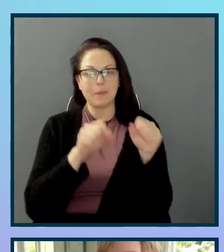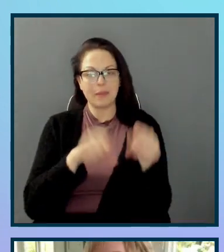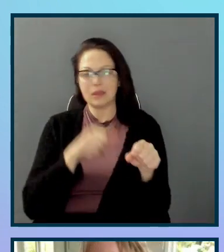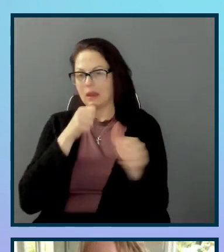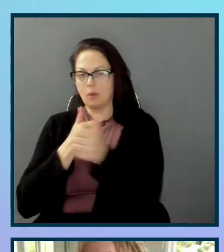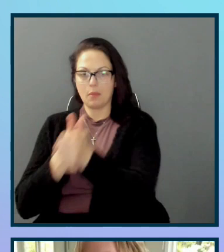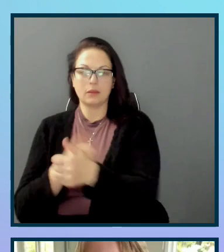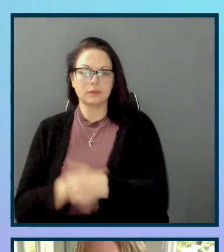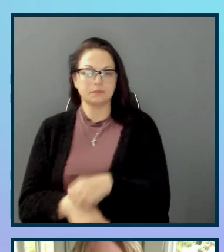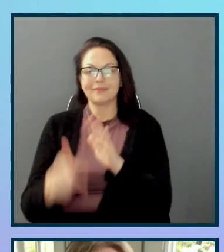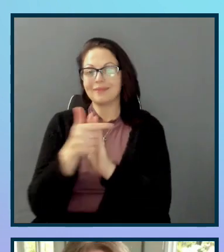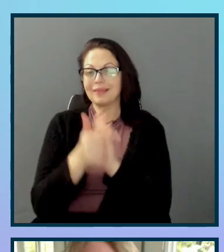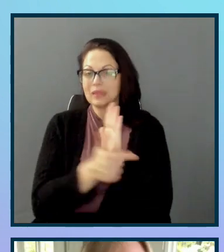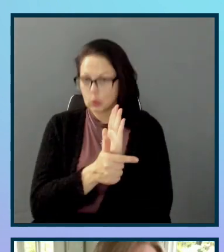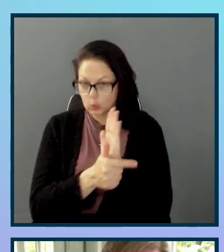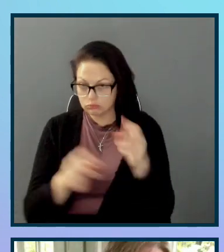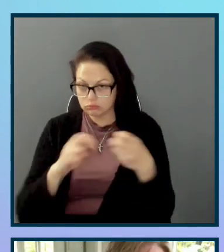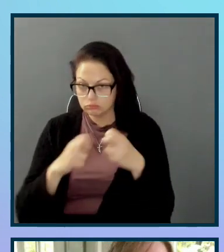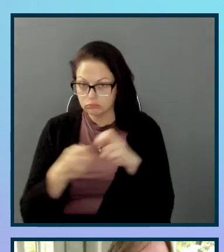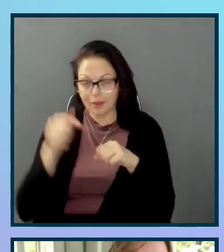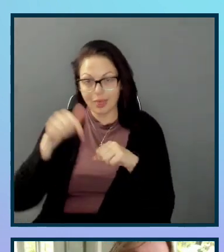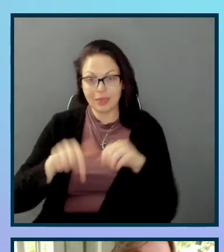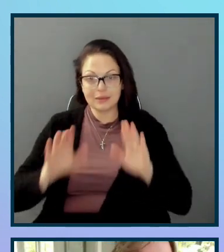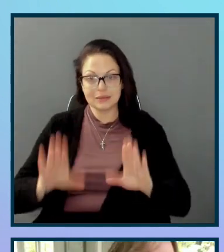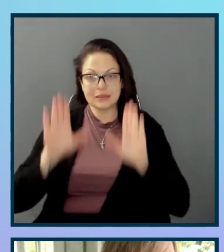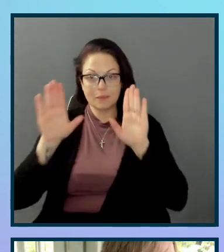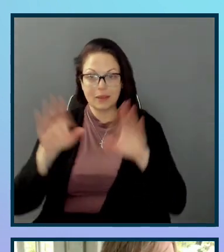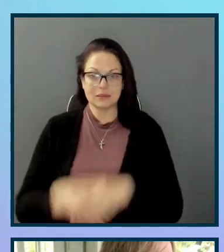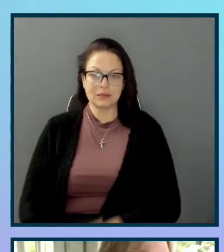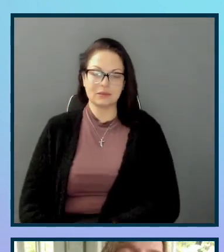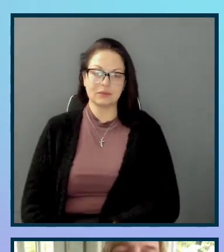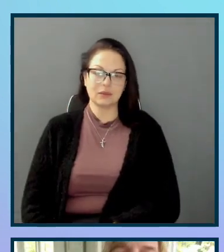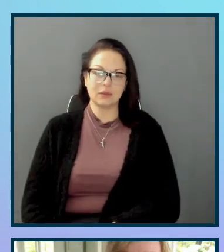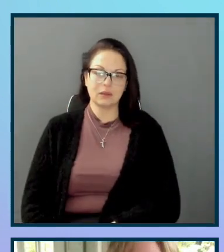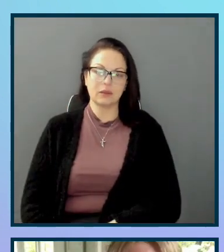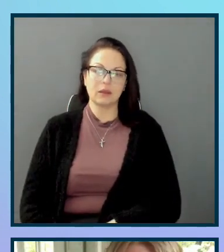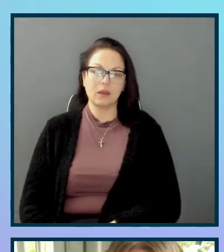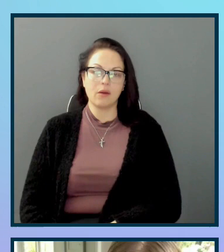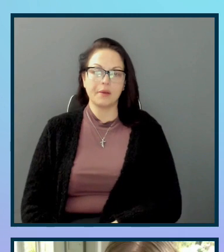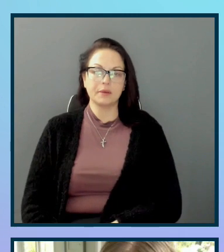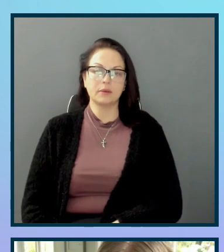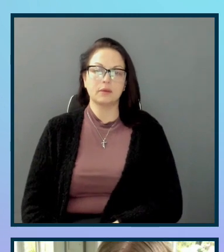Legal hurdles, so this is amazing. I have been exposed to a situation